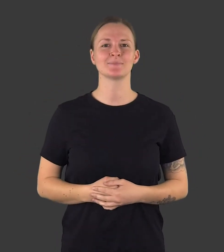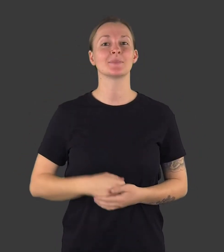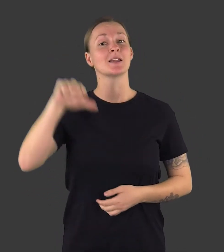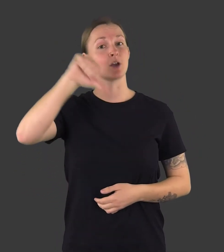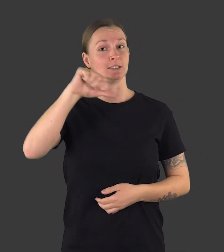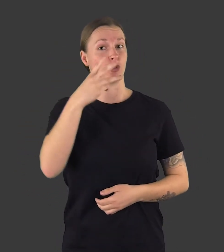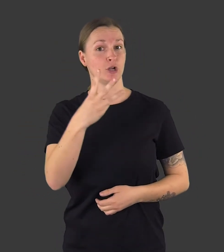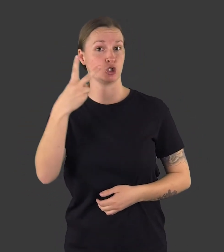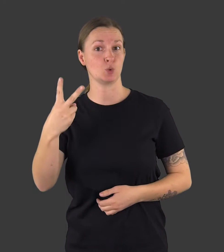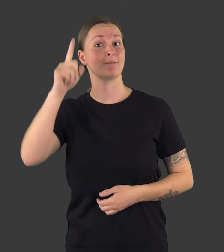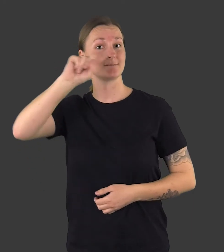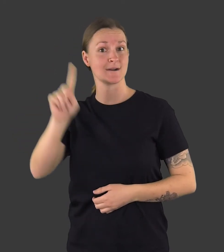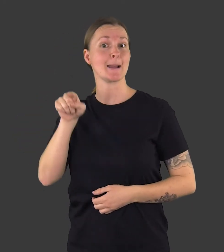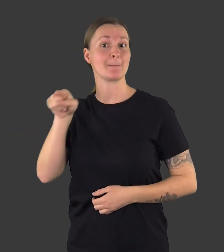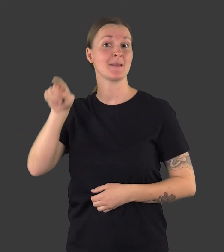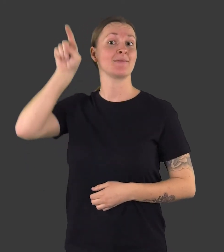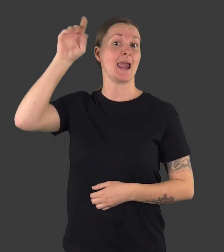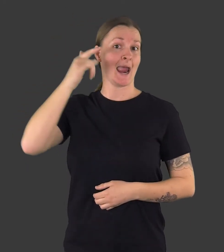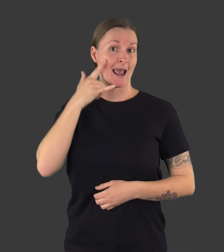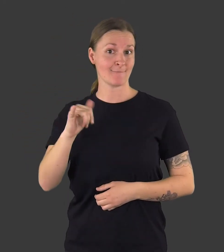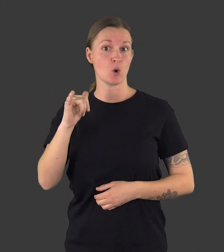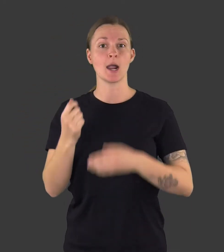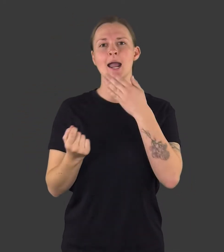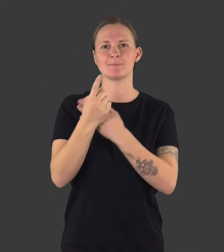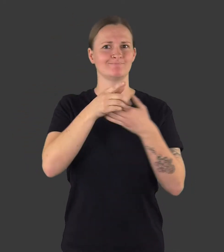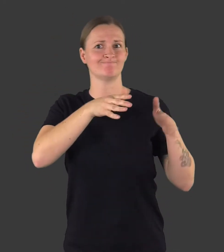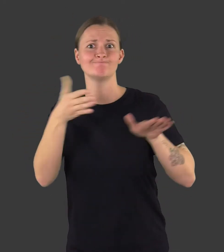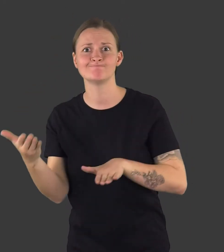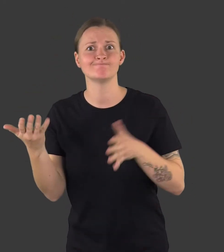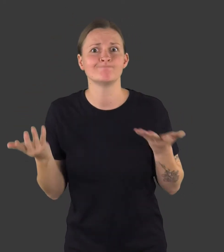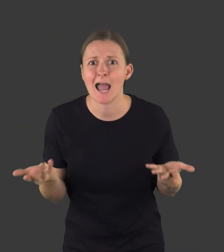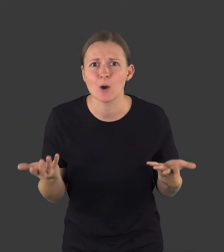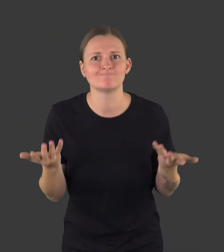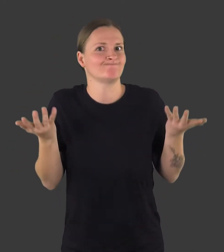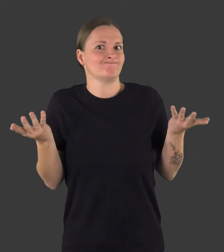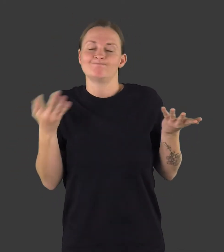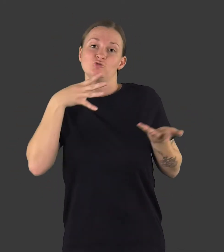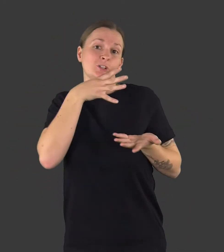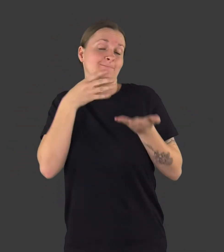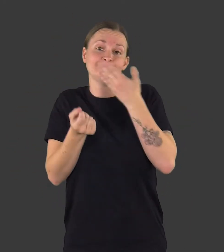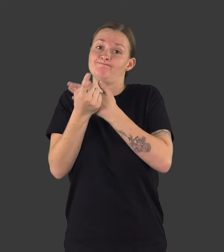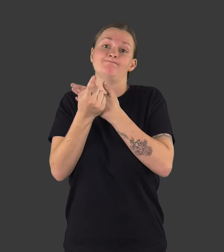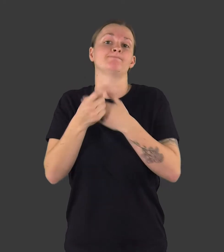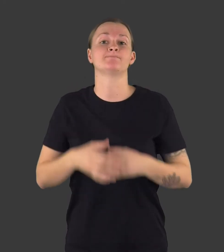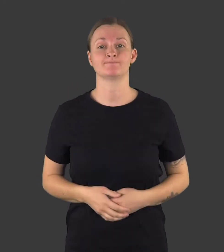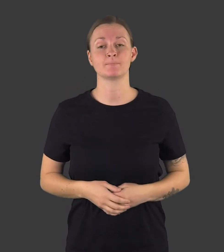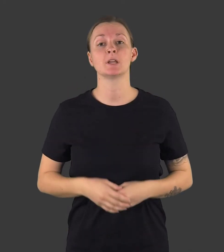Phar Lap died in mysterious circumstances in California in 1932.